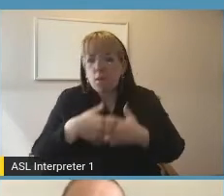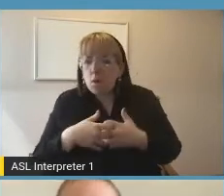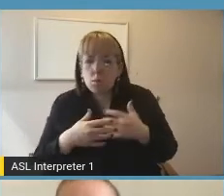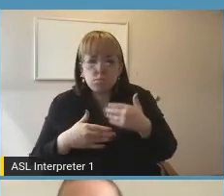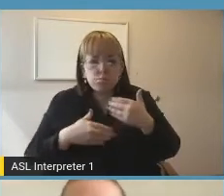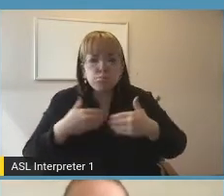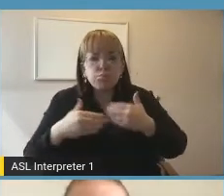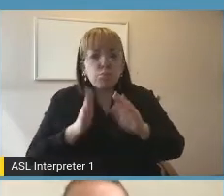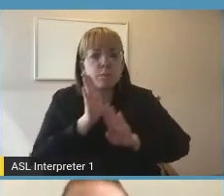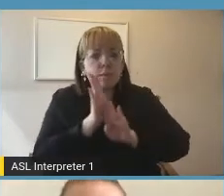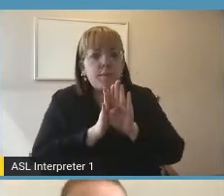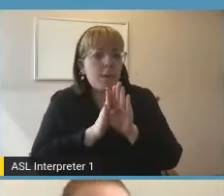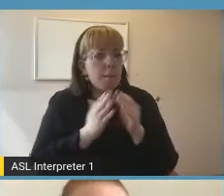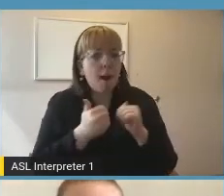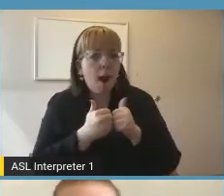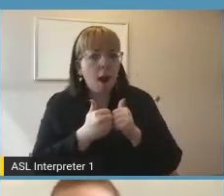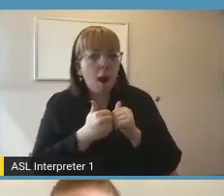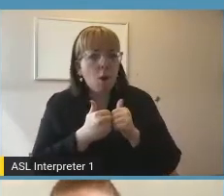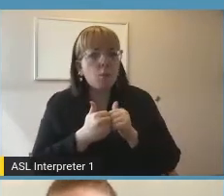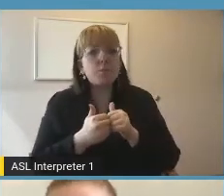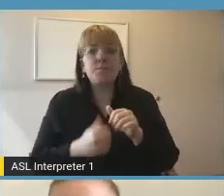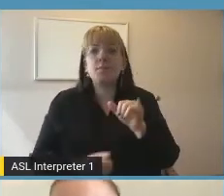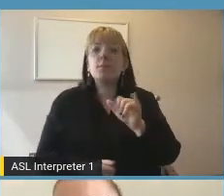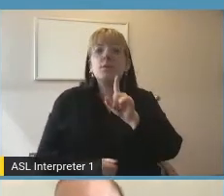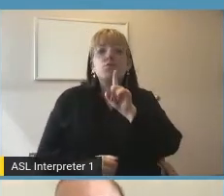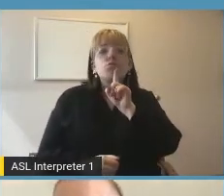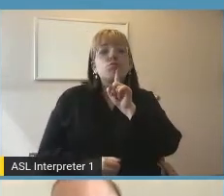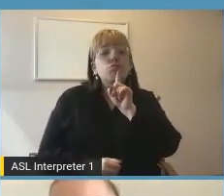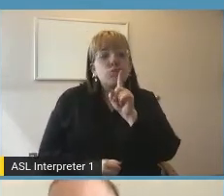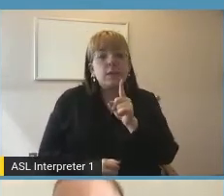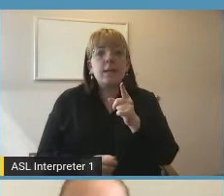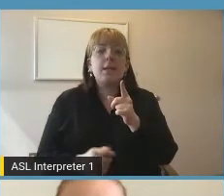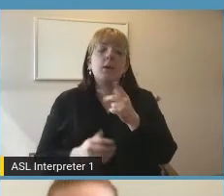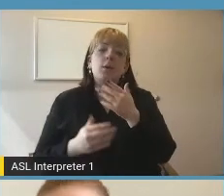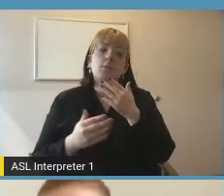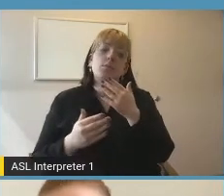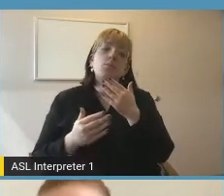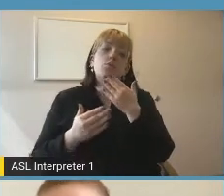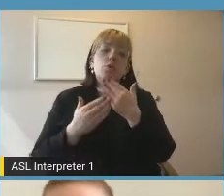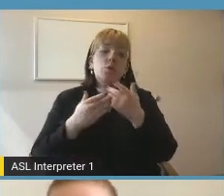yourself from hitting balls. We are going to talk about principles of great editing,